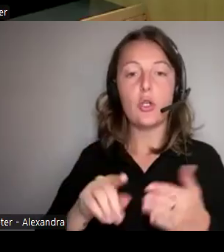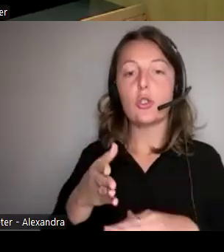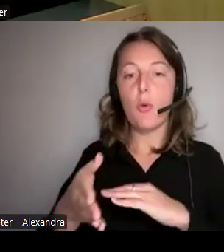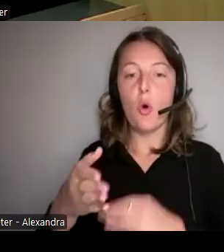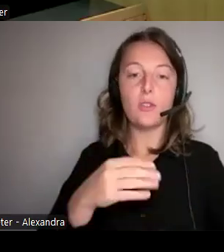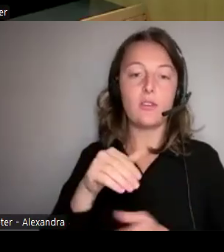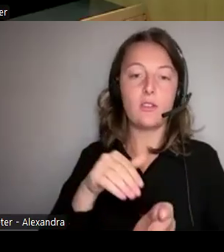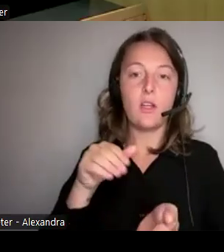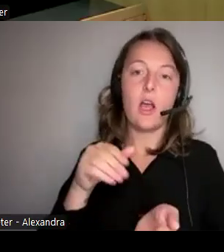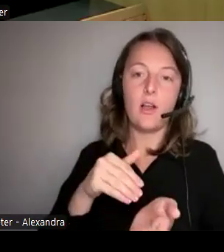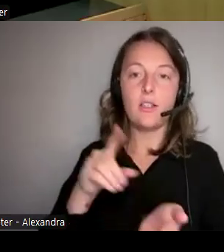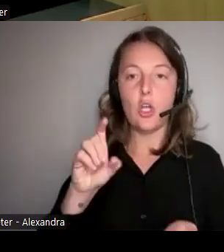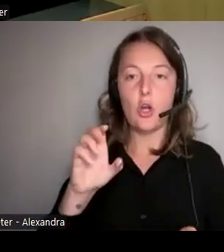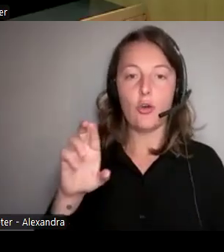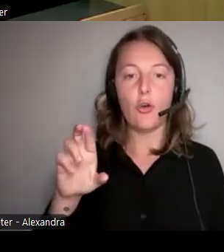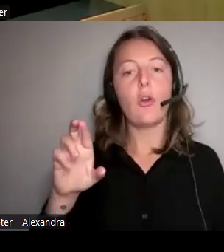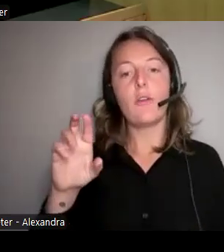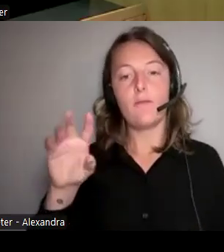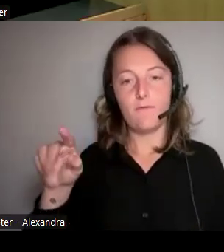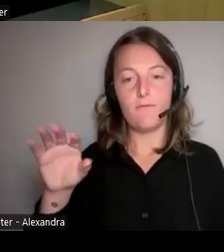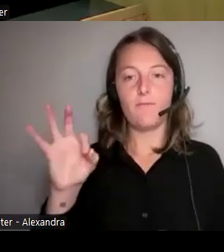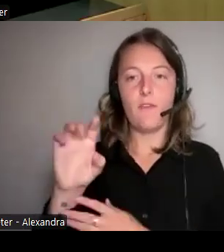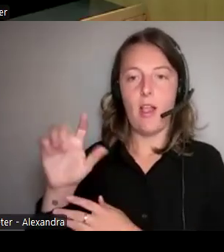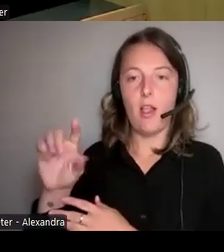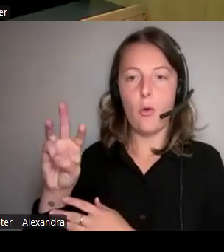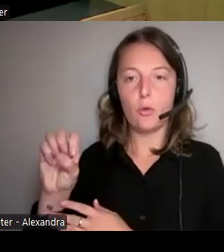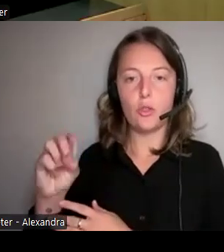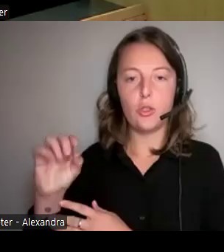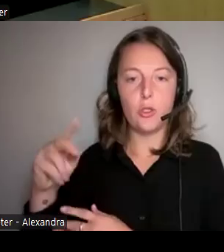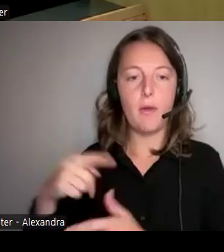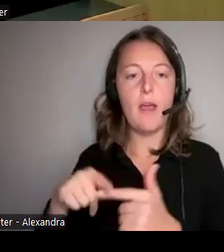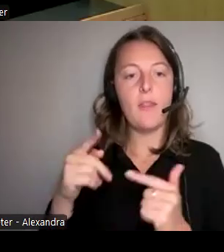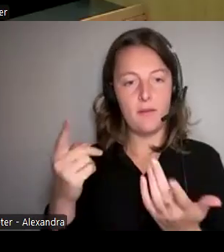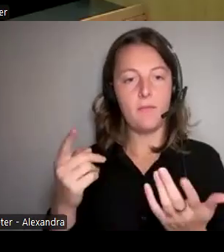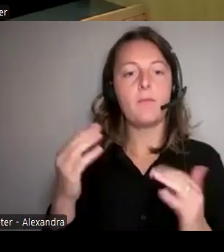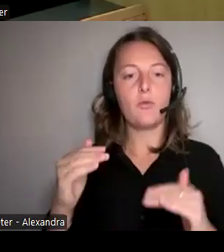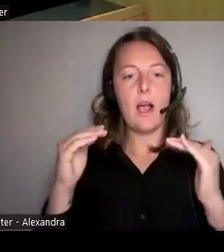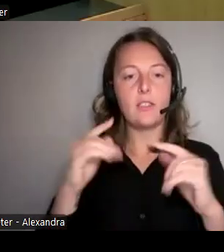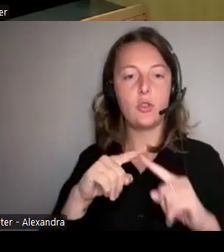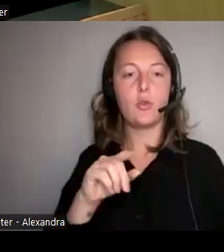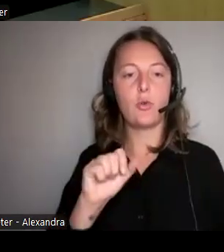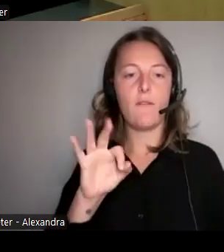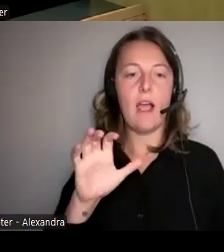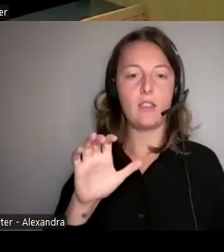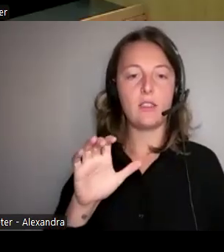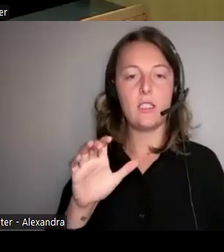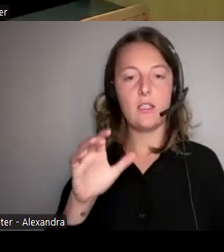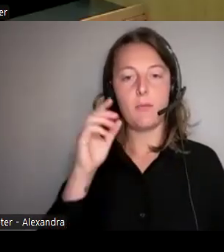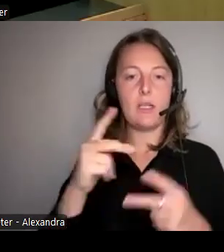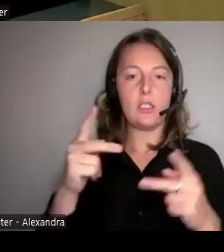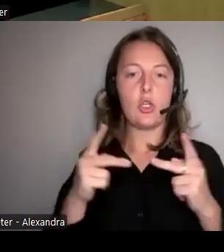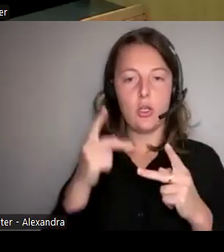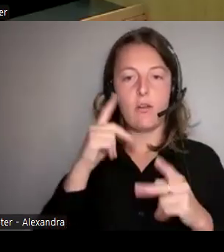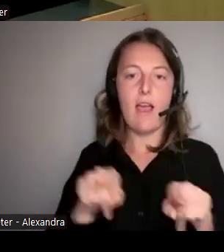uh rising to the position of professor over a number of years till 2015 when Pat then moved